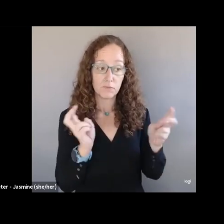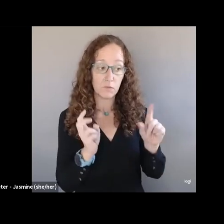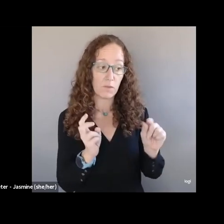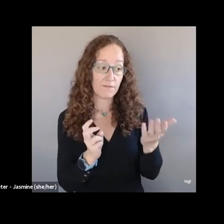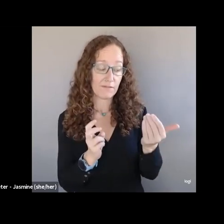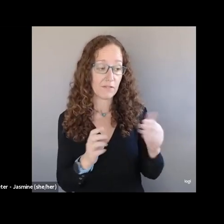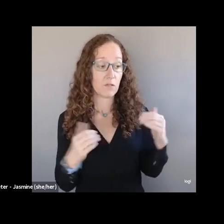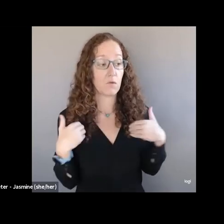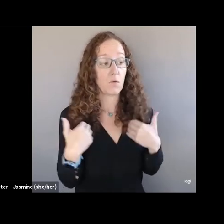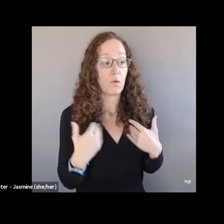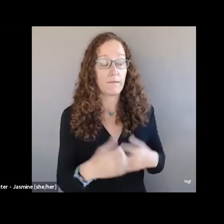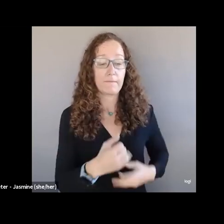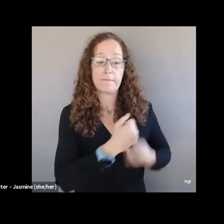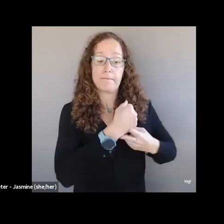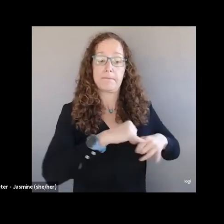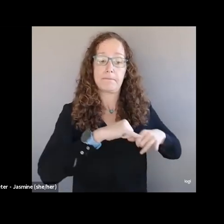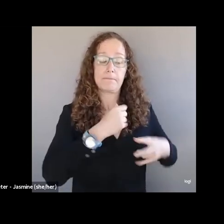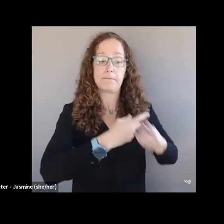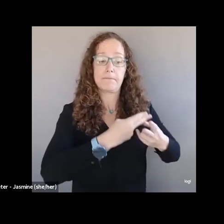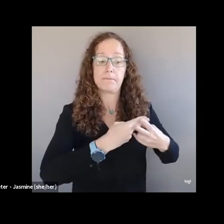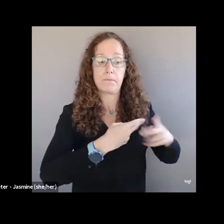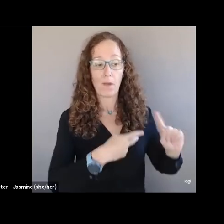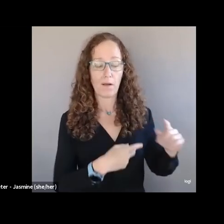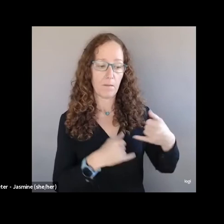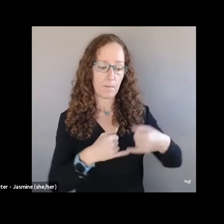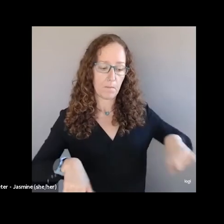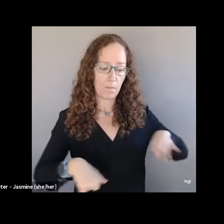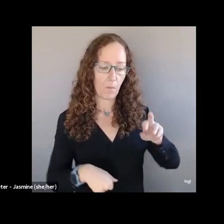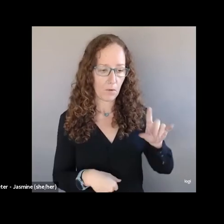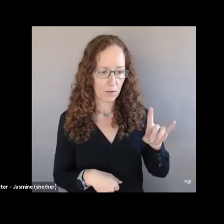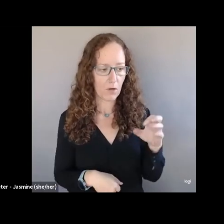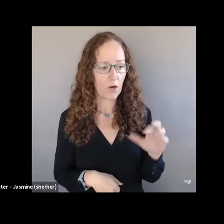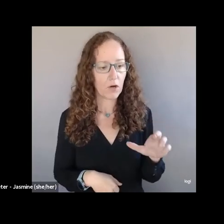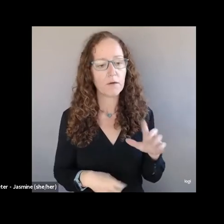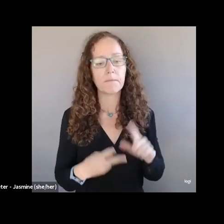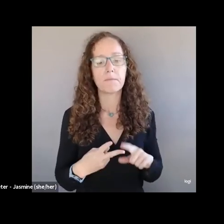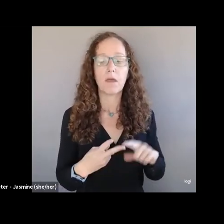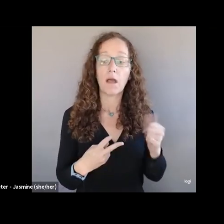and the politics of inclusion, as well as the 2015 book, be